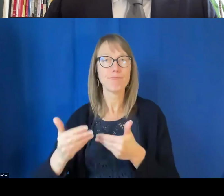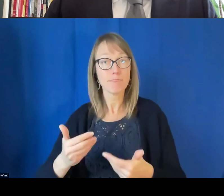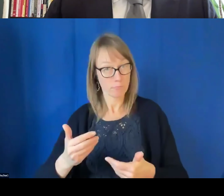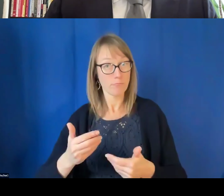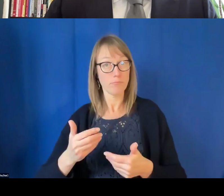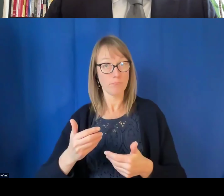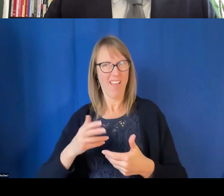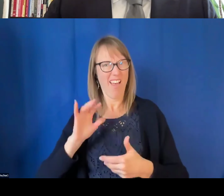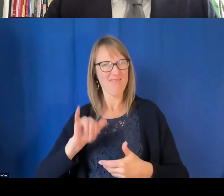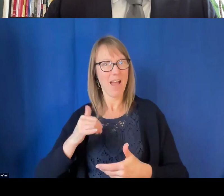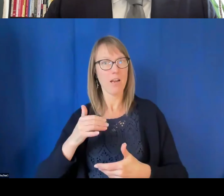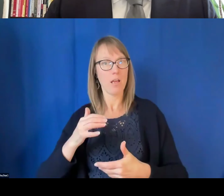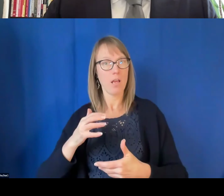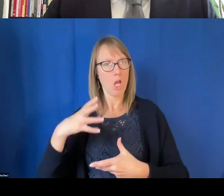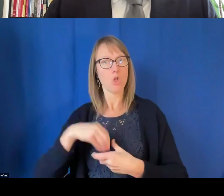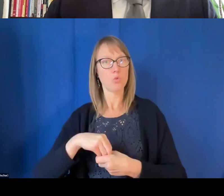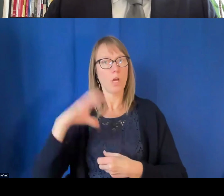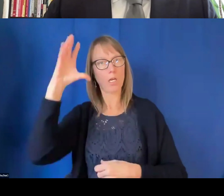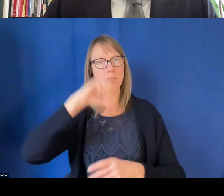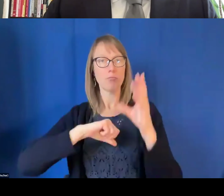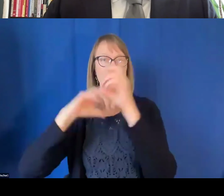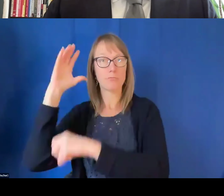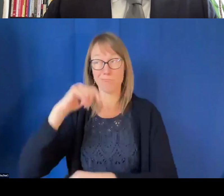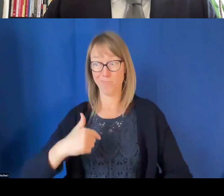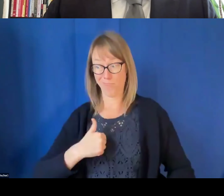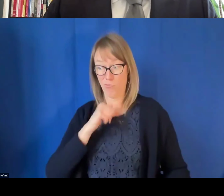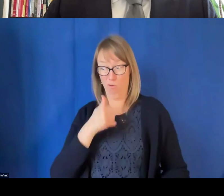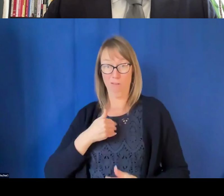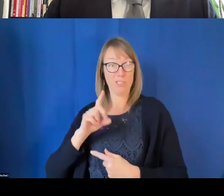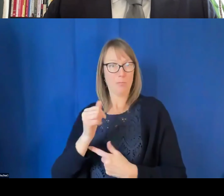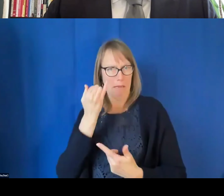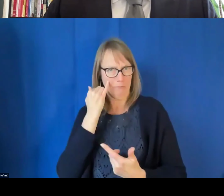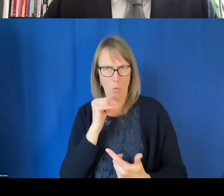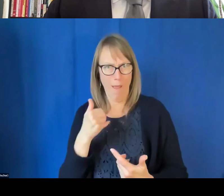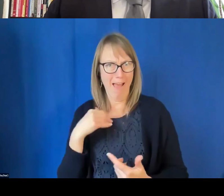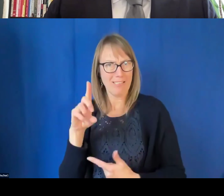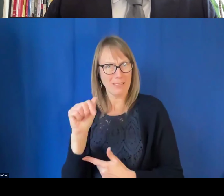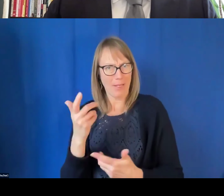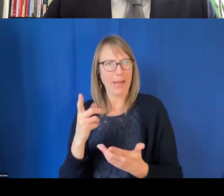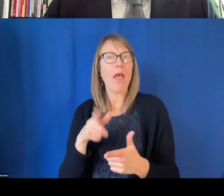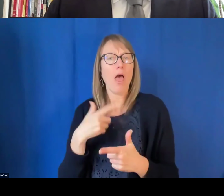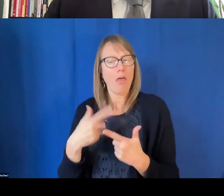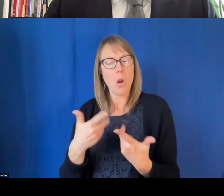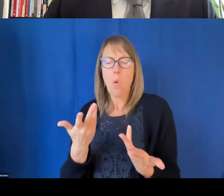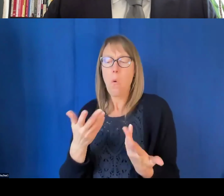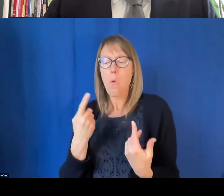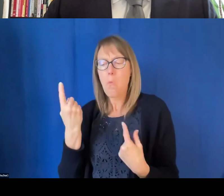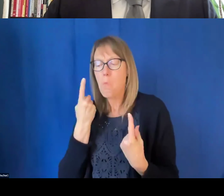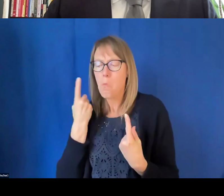You know, if you don't have disabilities, you're making assumptions based on, you know, why does those happen? And so why those requirements exist,